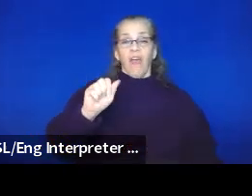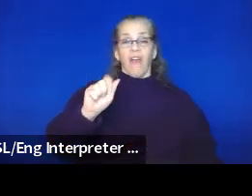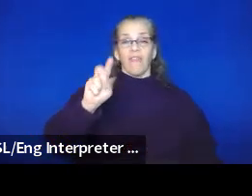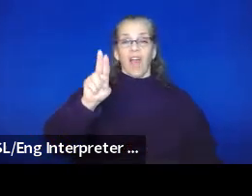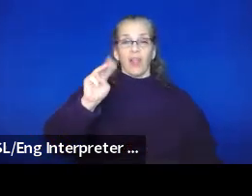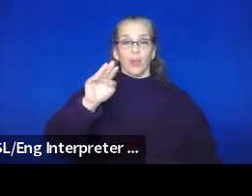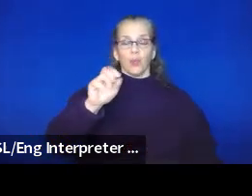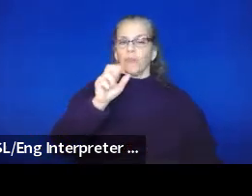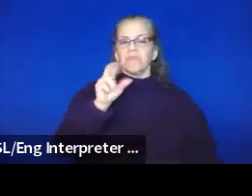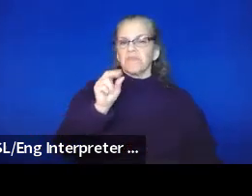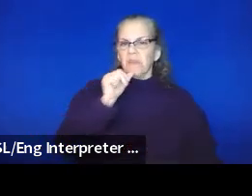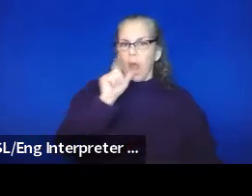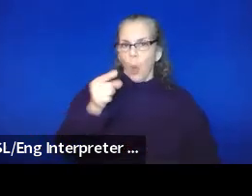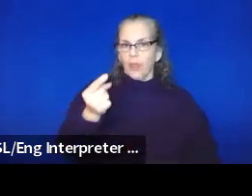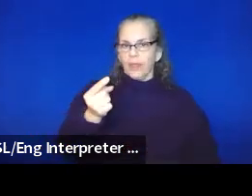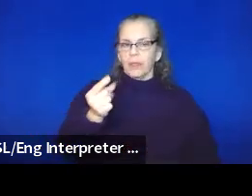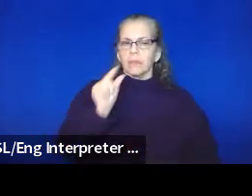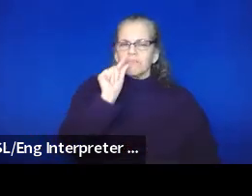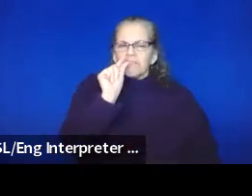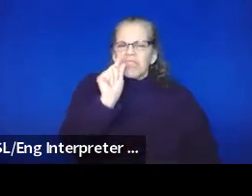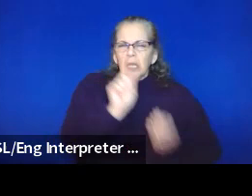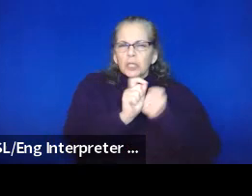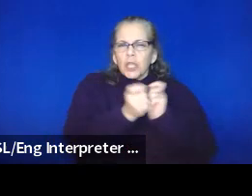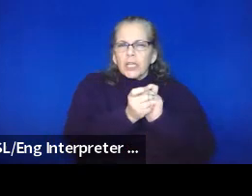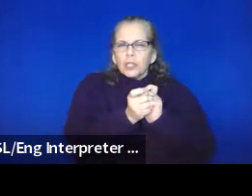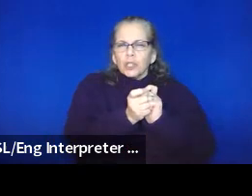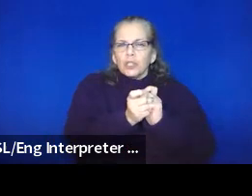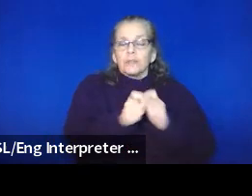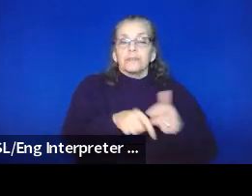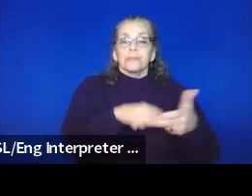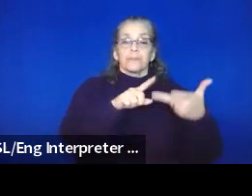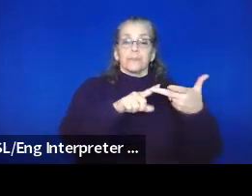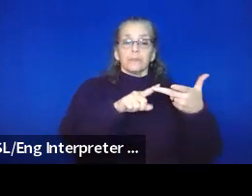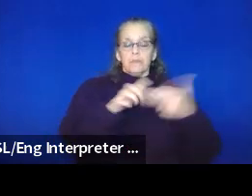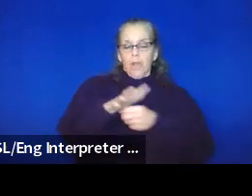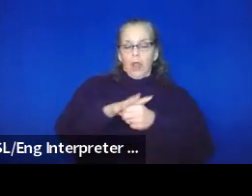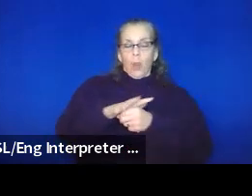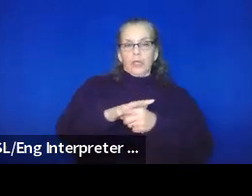volume. Location. Typical hearing people don't hear